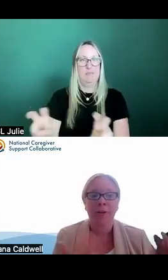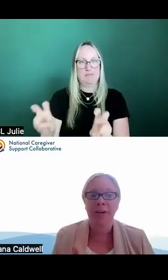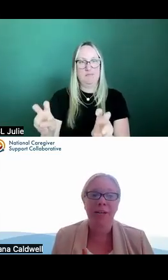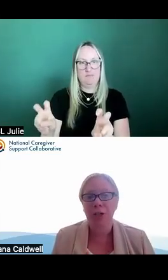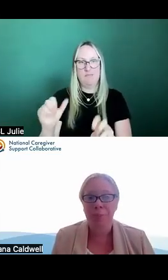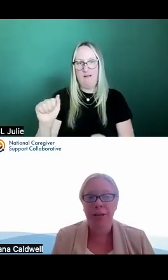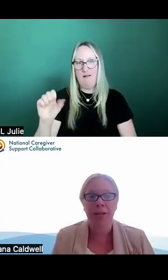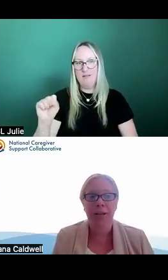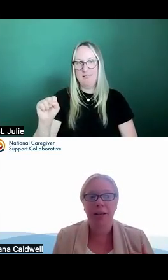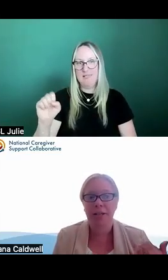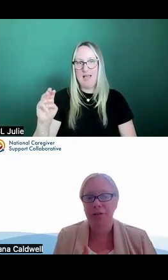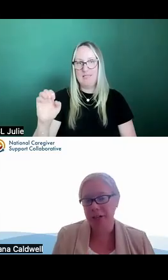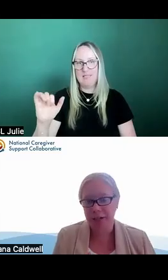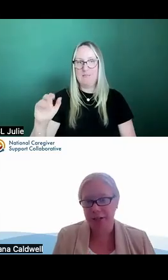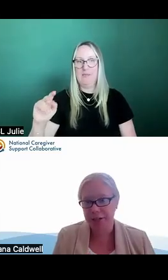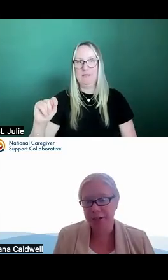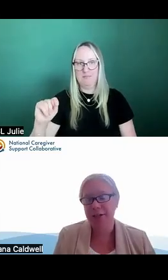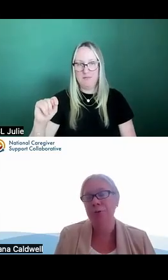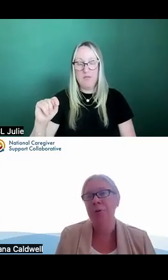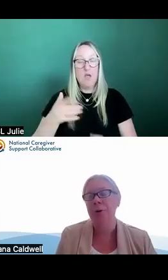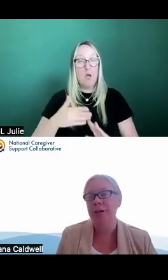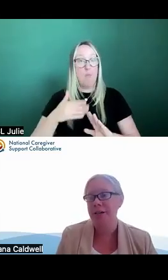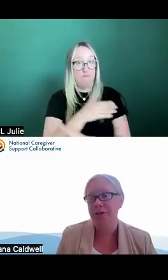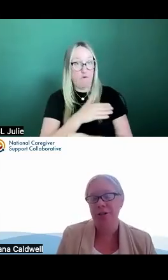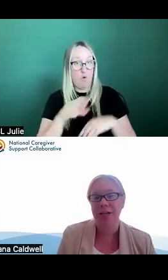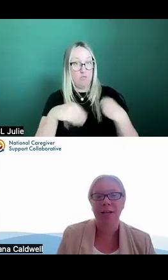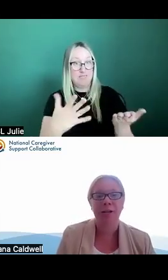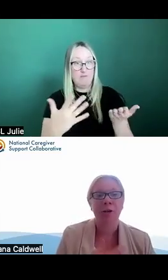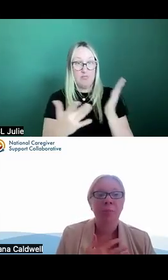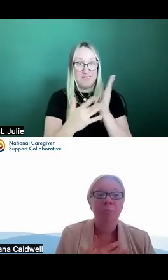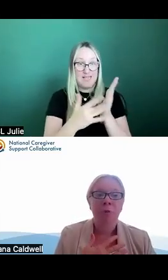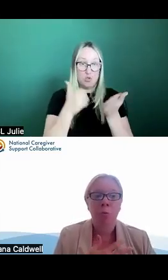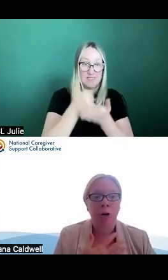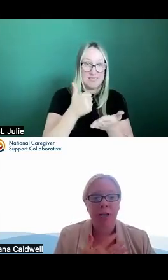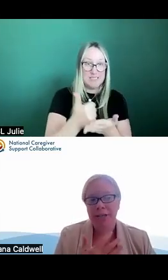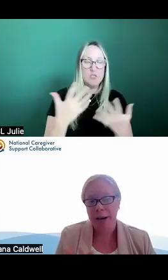were ready to jump in and deliver technical assistance, we wanted to understand what is